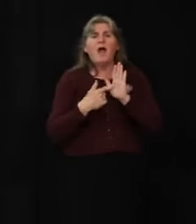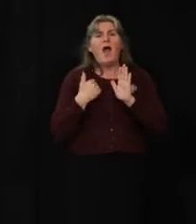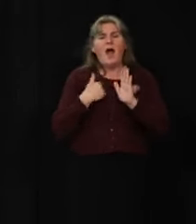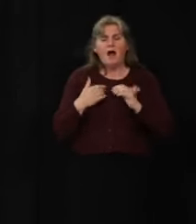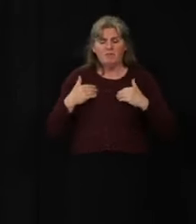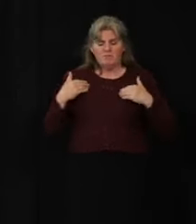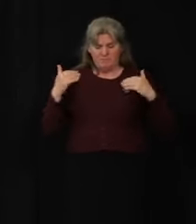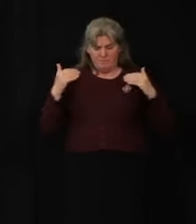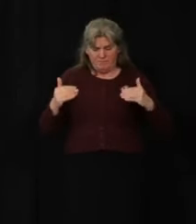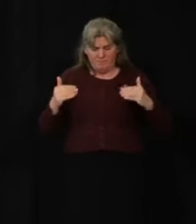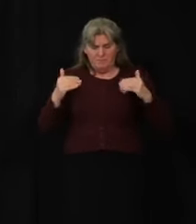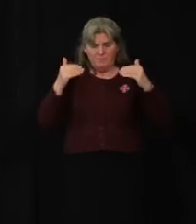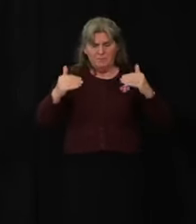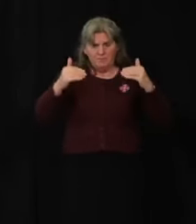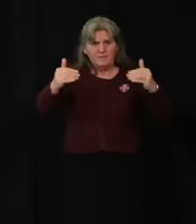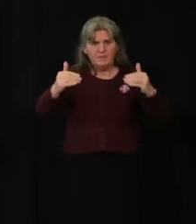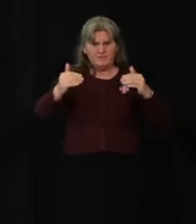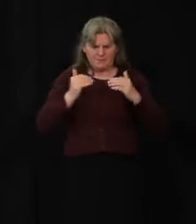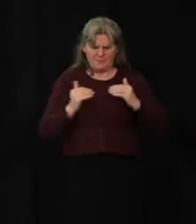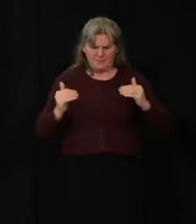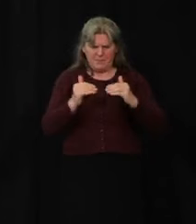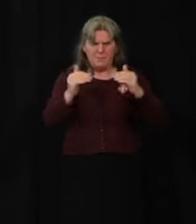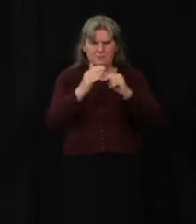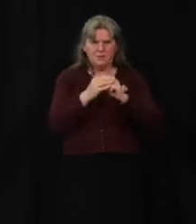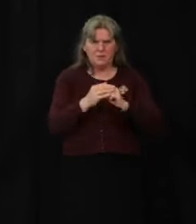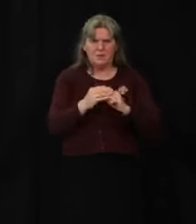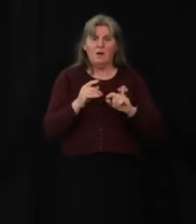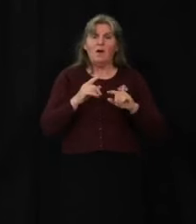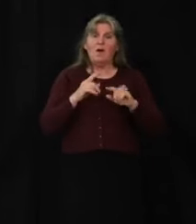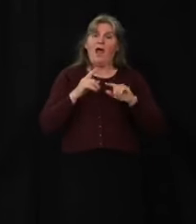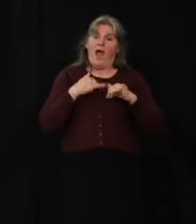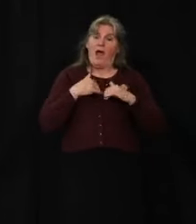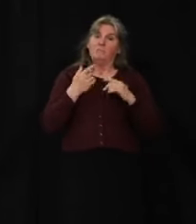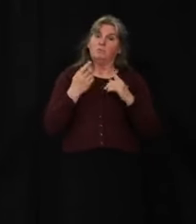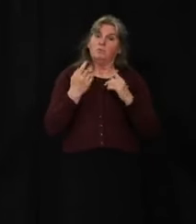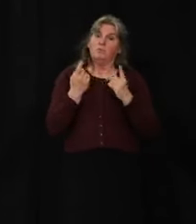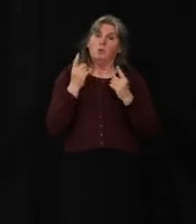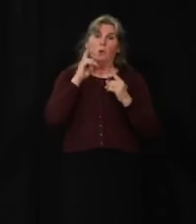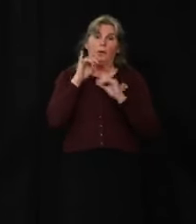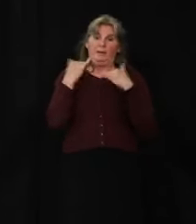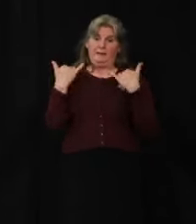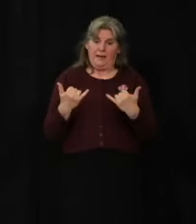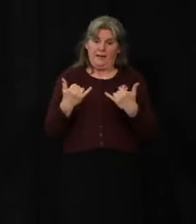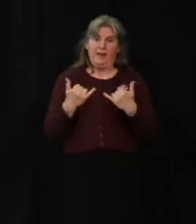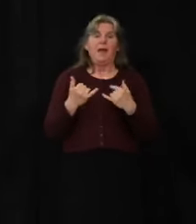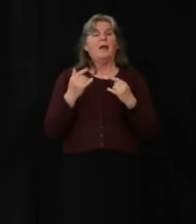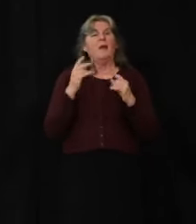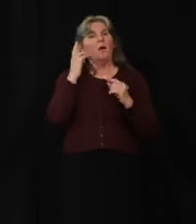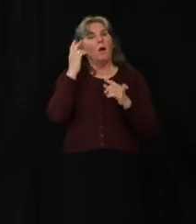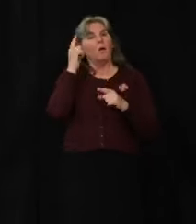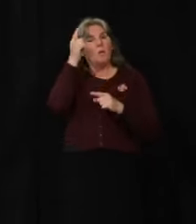moving forward for that visionary part of it so they know what the phases going to look like.